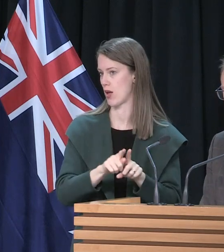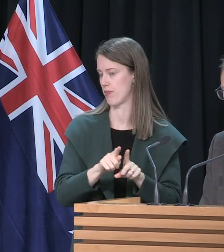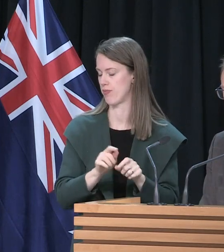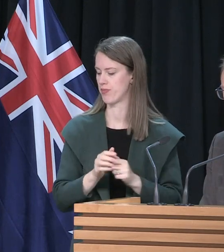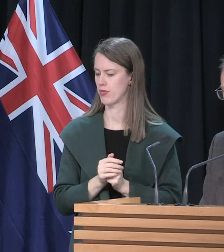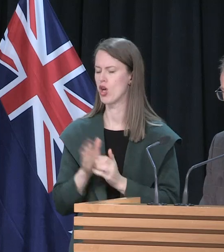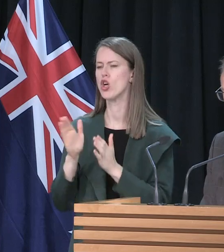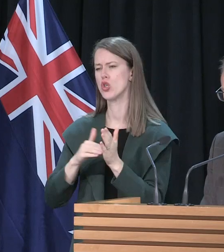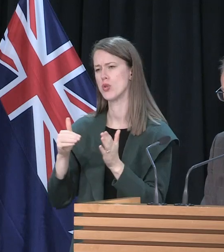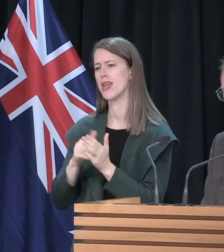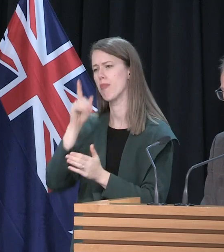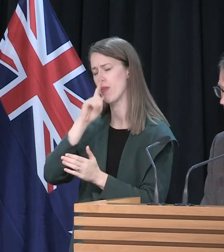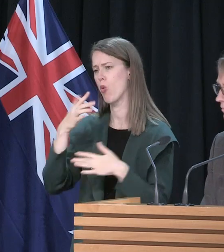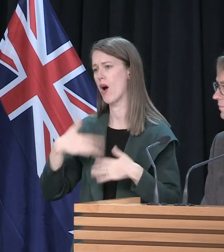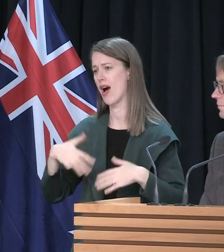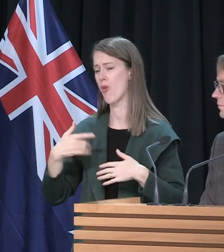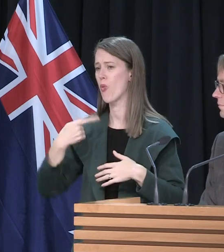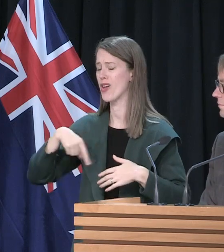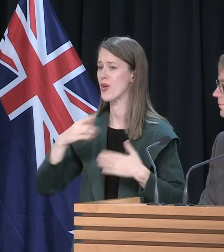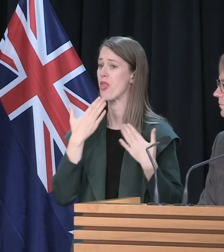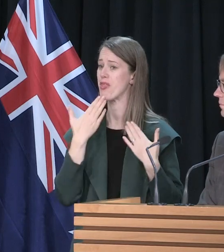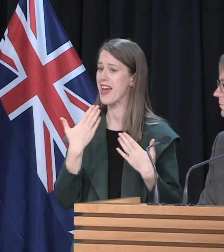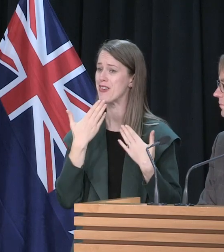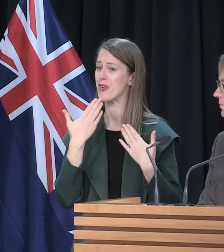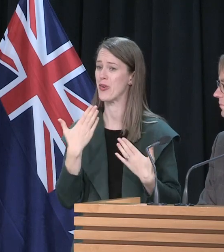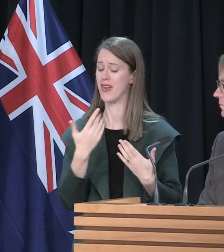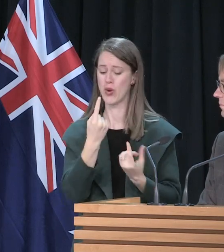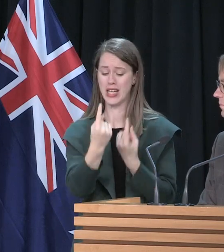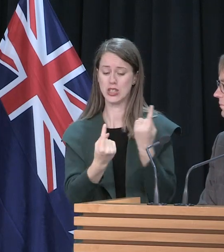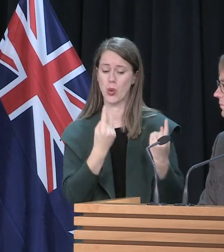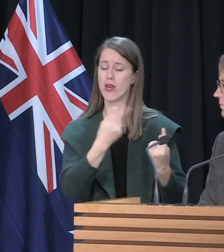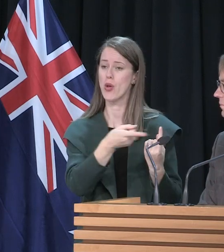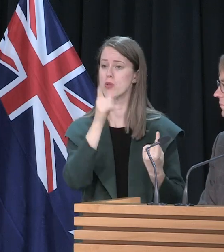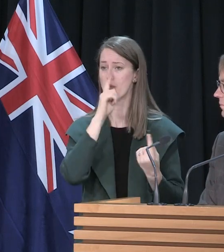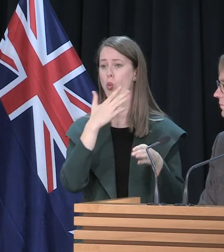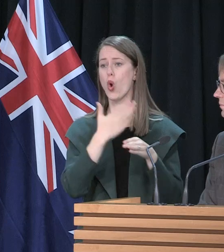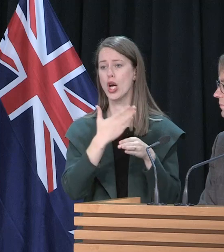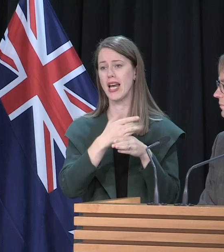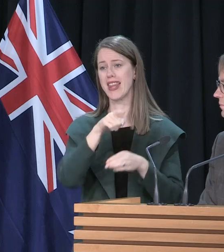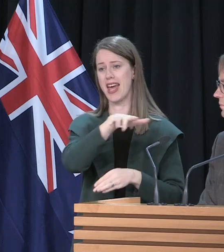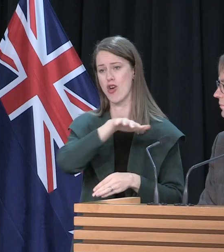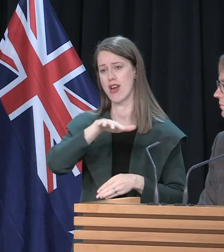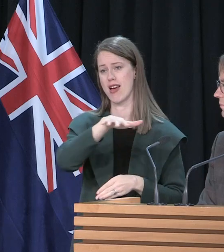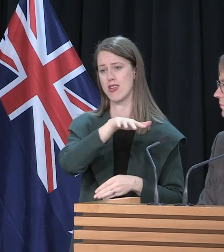that they are also being tested. I do know that New Zealanders will join me in